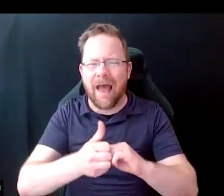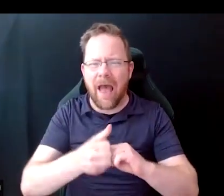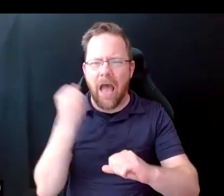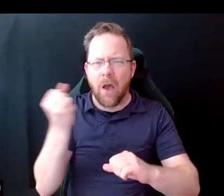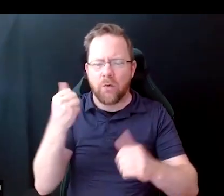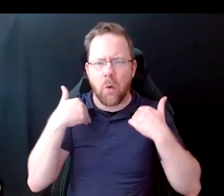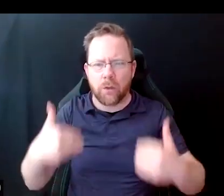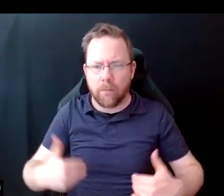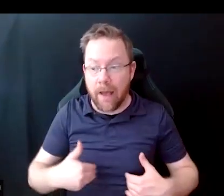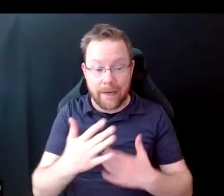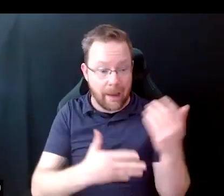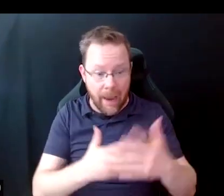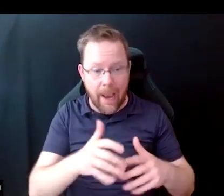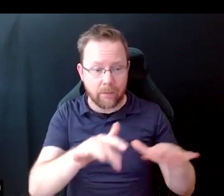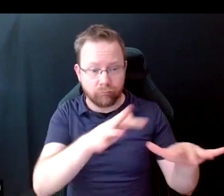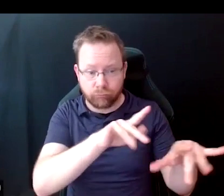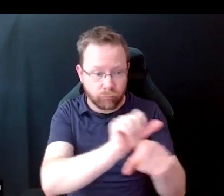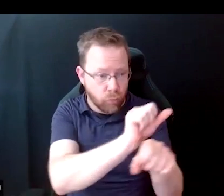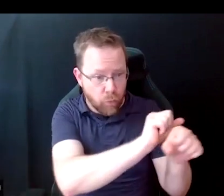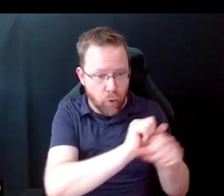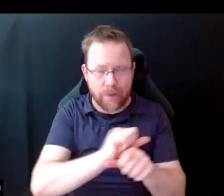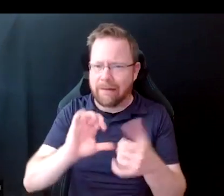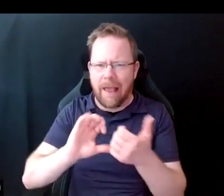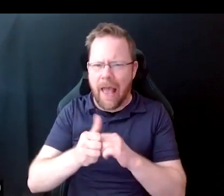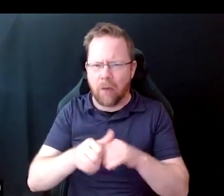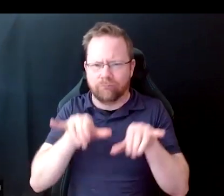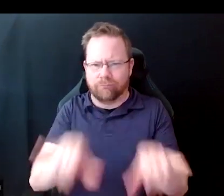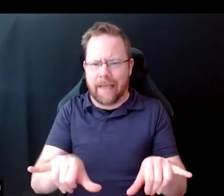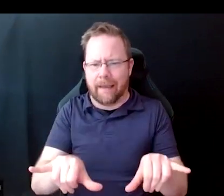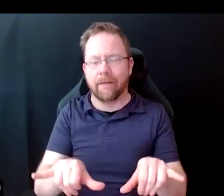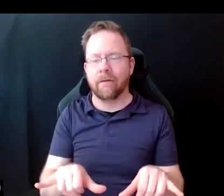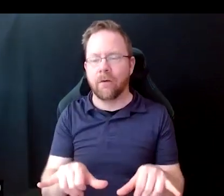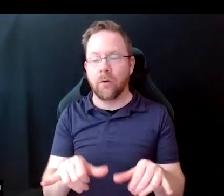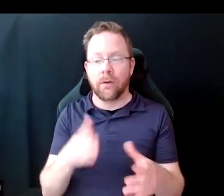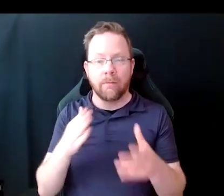are busy doing a task? We're talking about maybe some slightly stiffer tethers